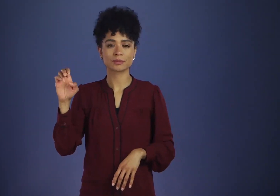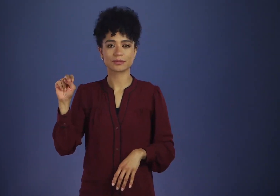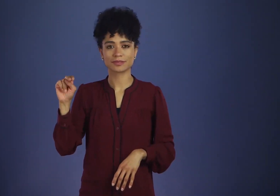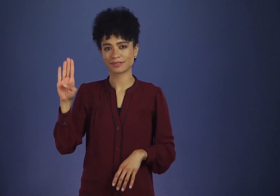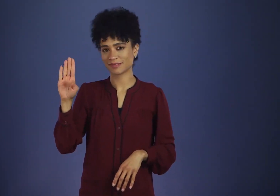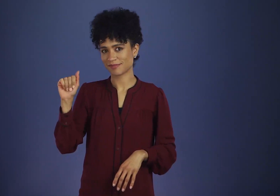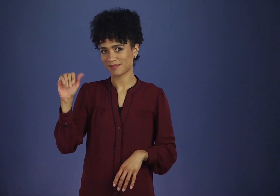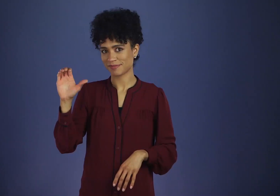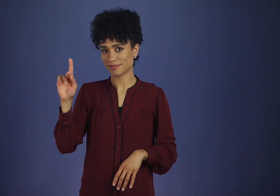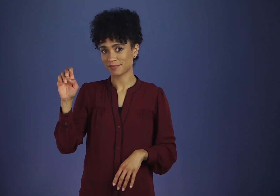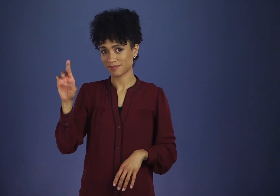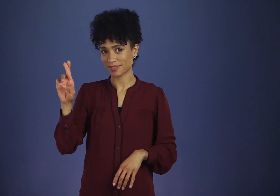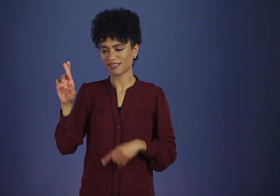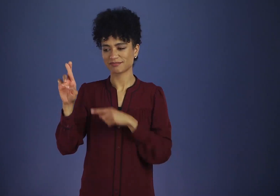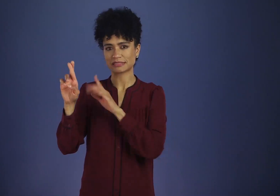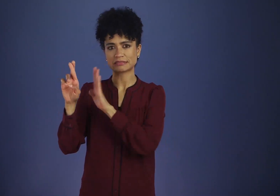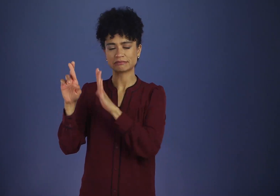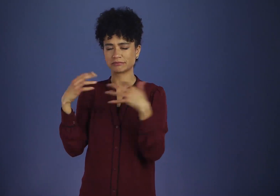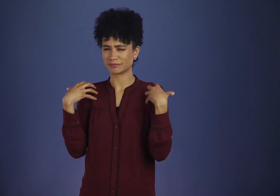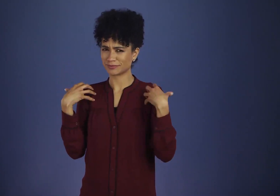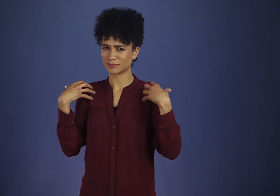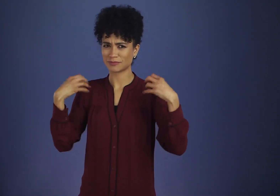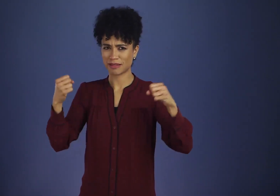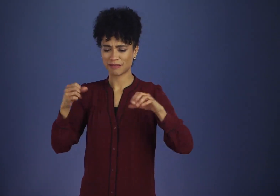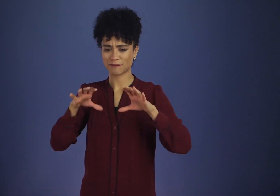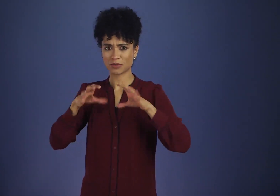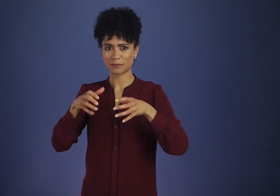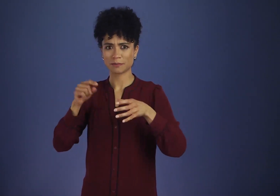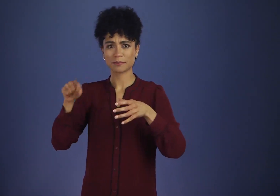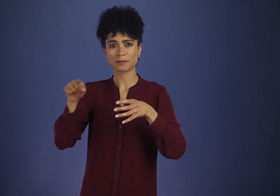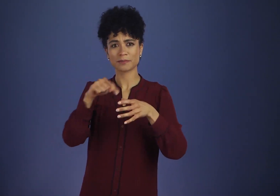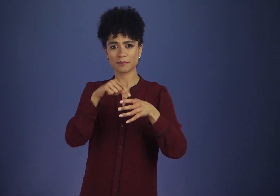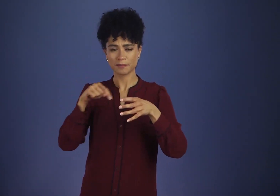and his courageous company when their plane crashed in the Pacific.